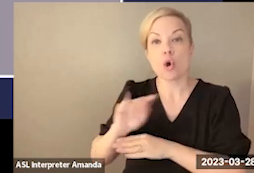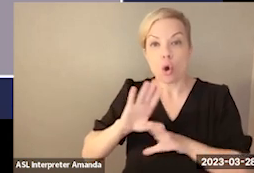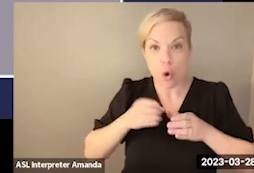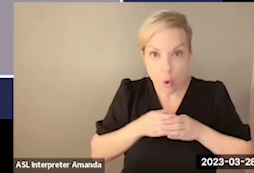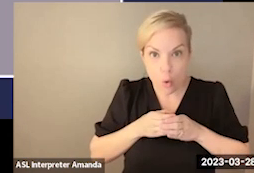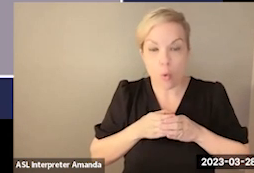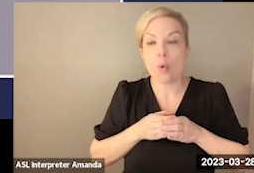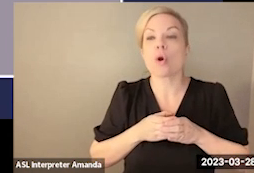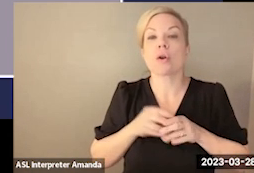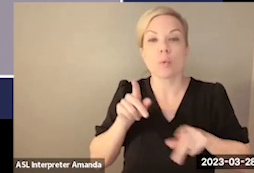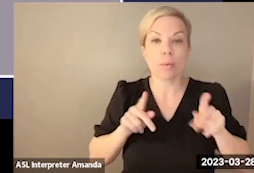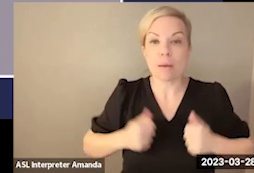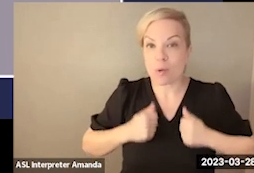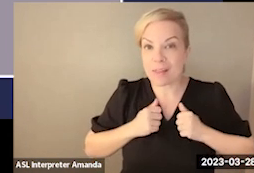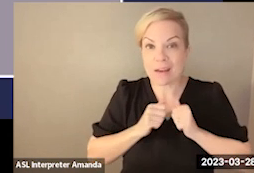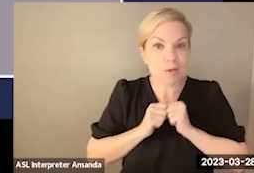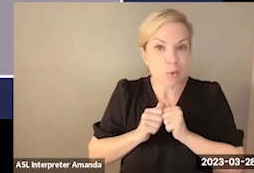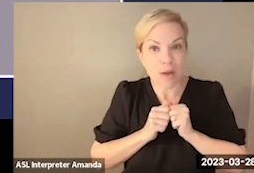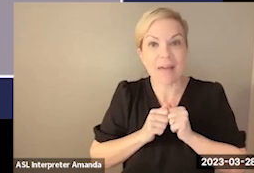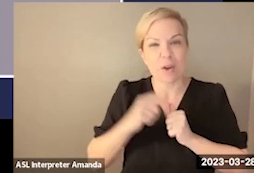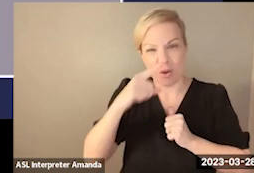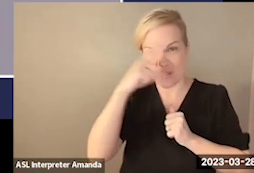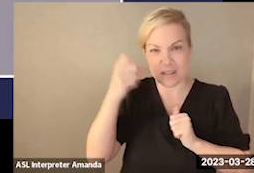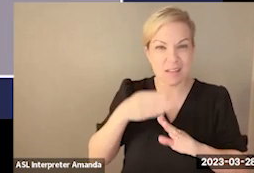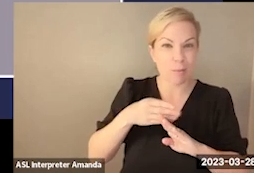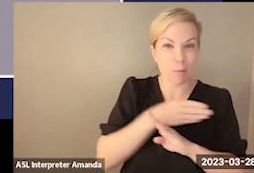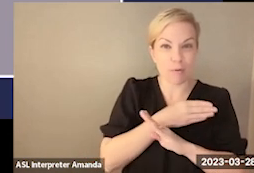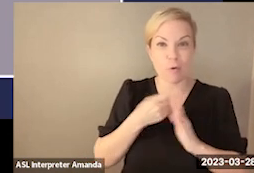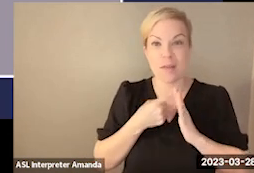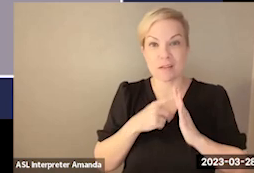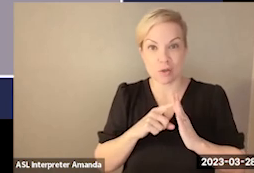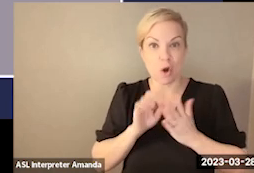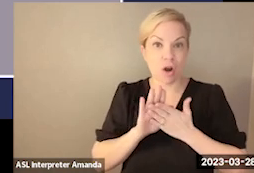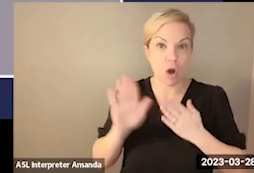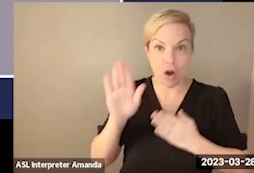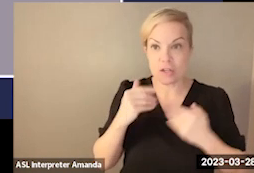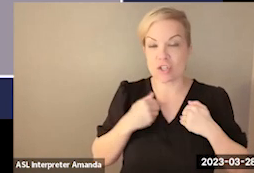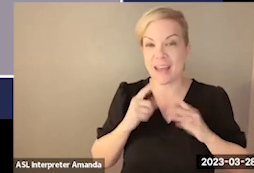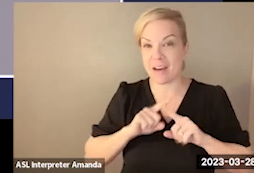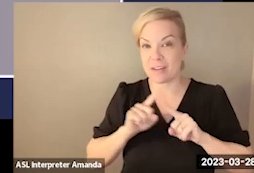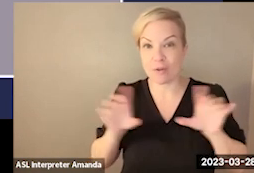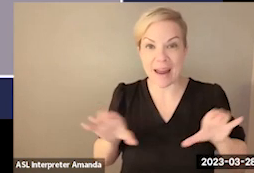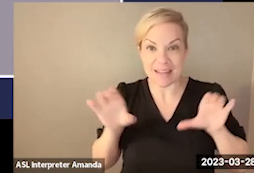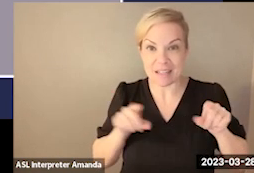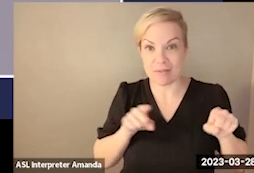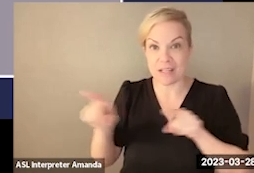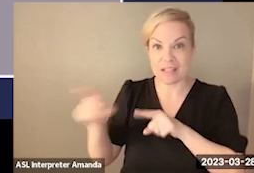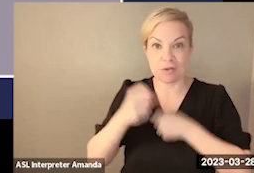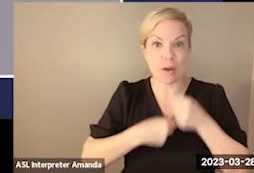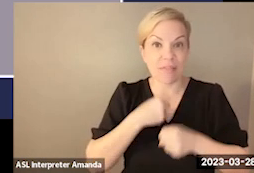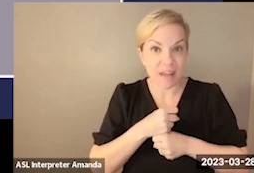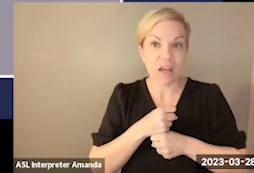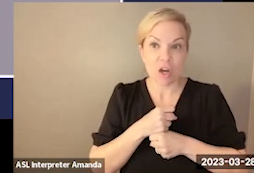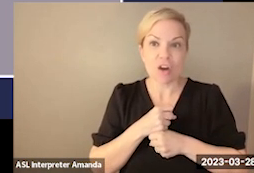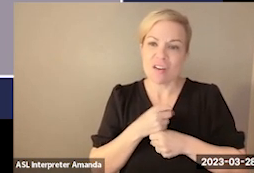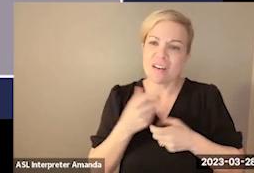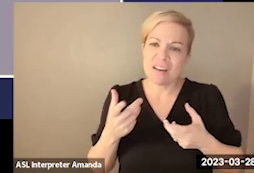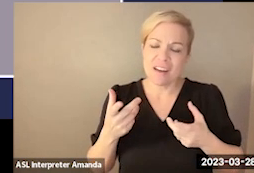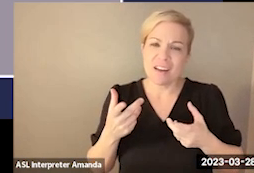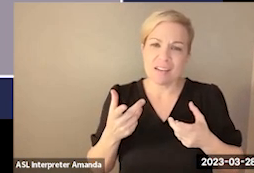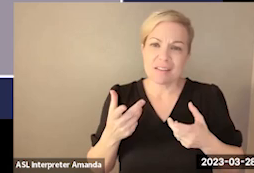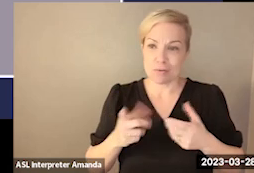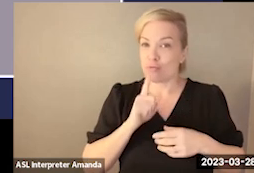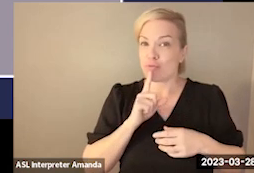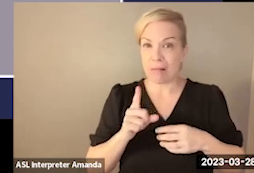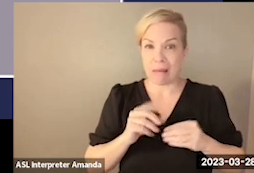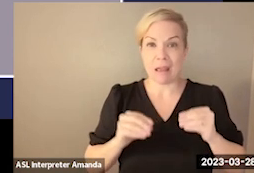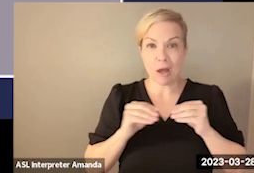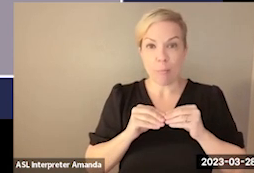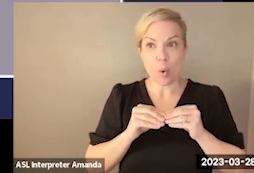Debbie Stine, Science & Technology Policy Academy: live together for the summer before they enter in the institution, they have activities throughout the year, so forth. So it's a much more, a much bigger financial investment.